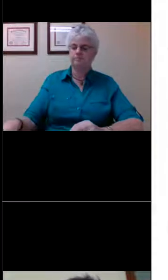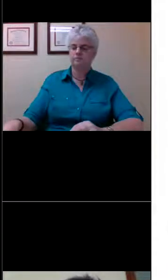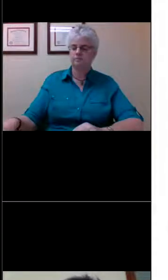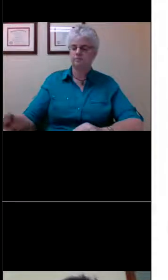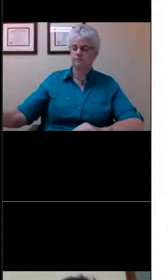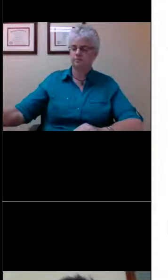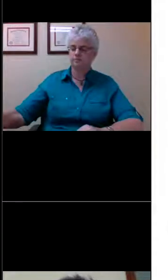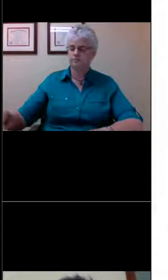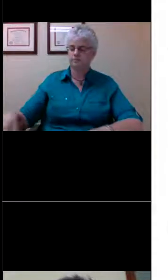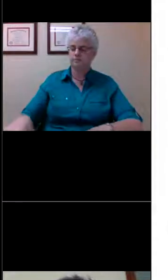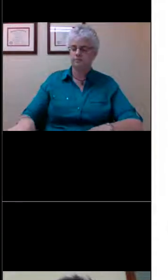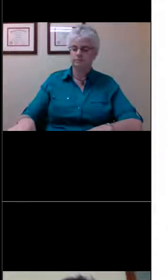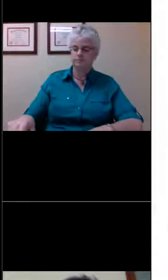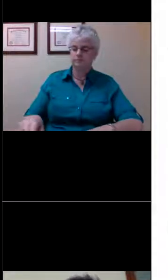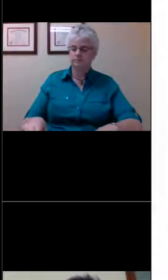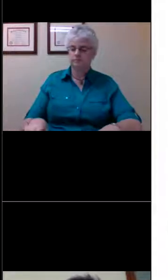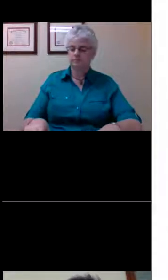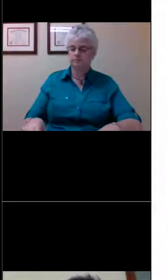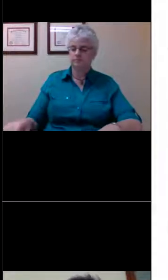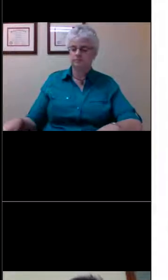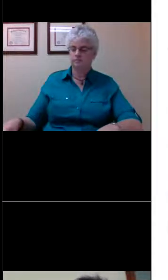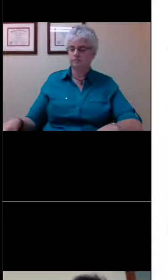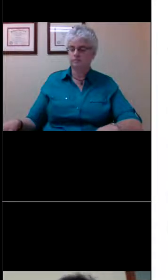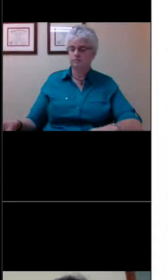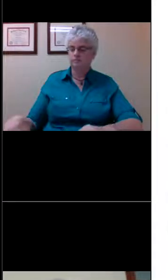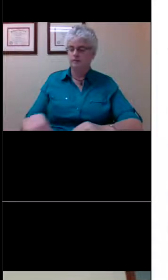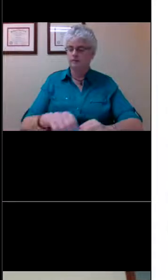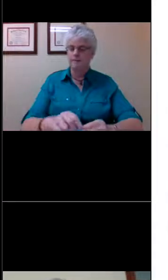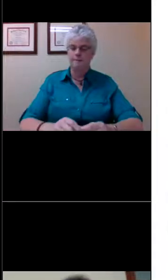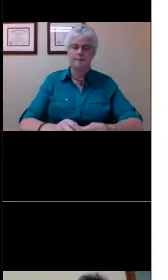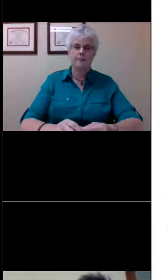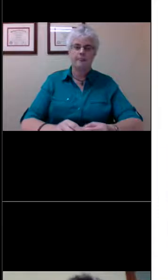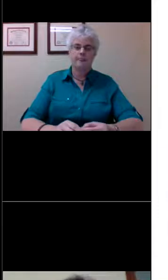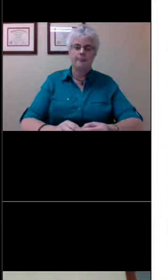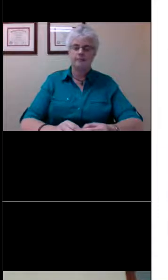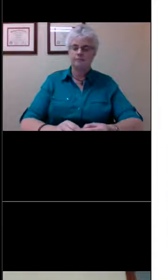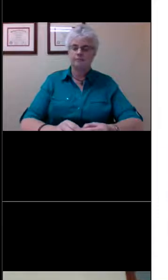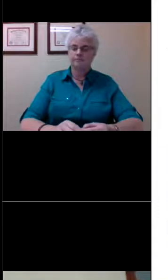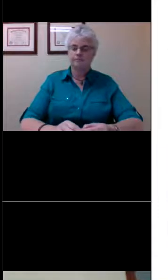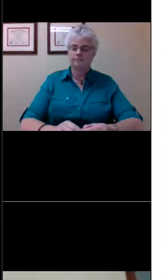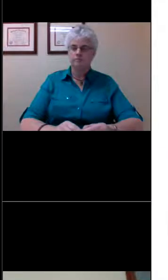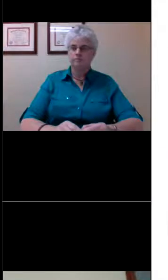you would like to take advantage of our live captioning.